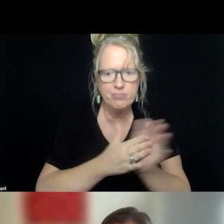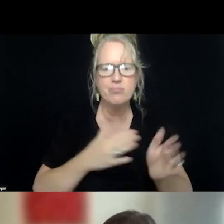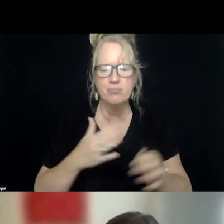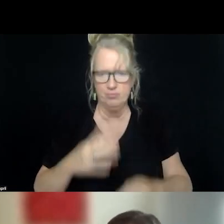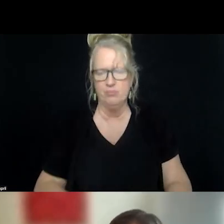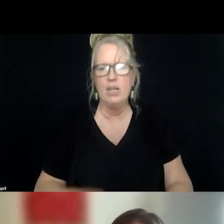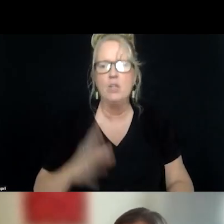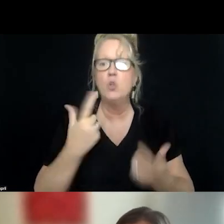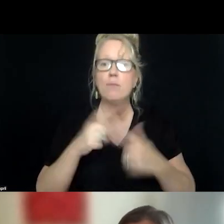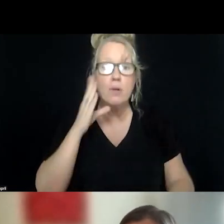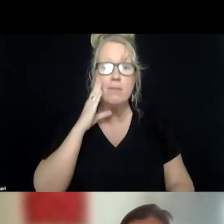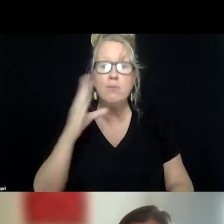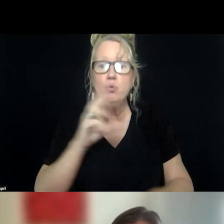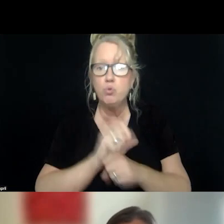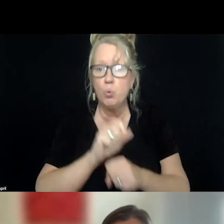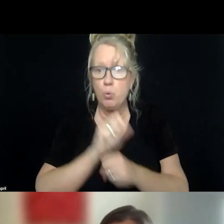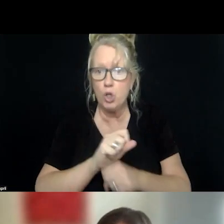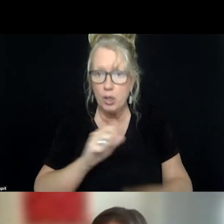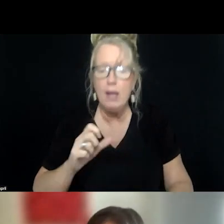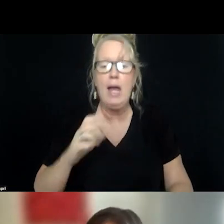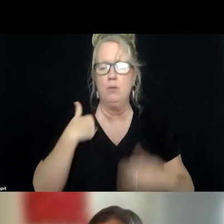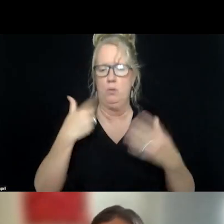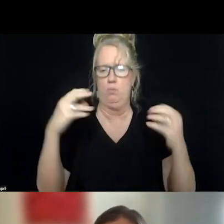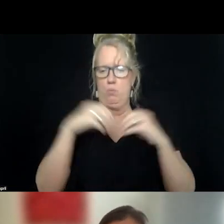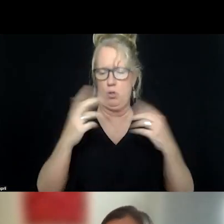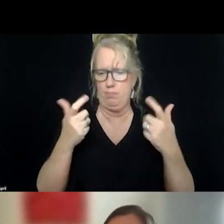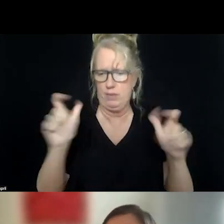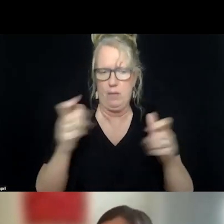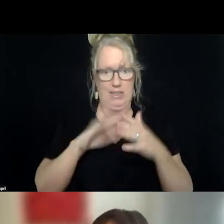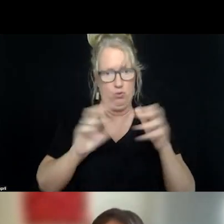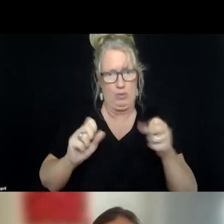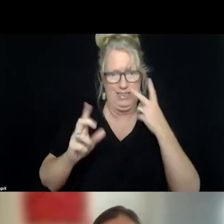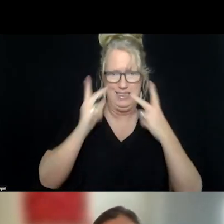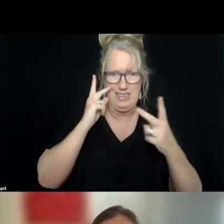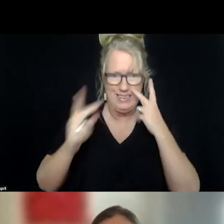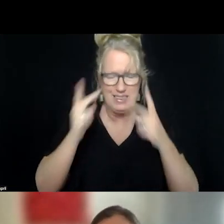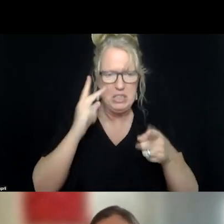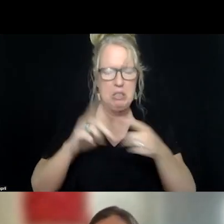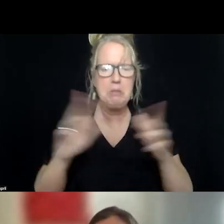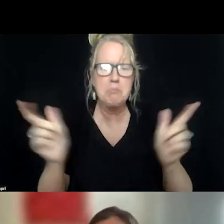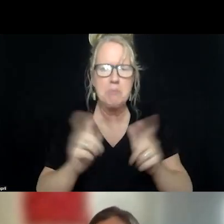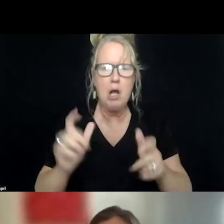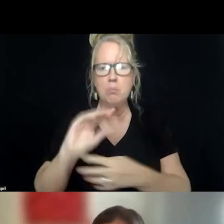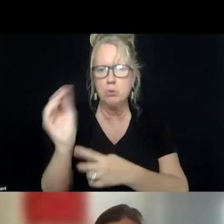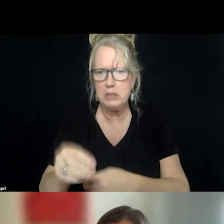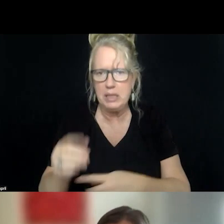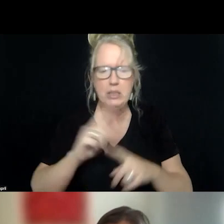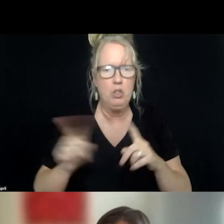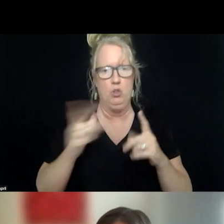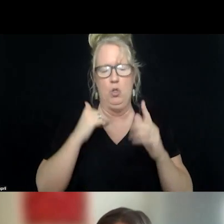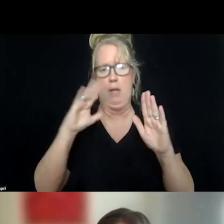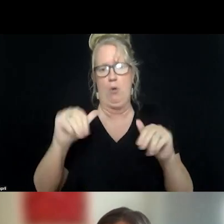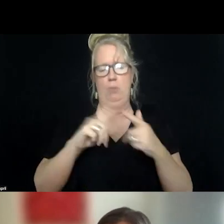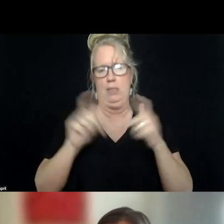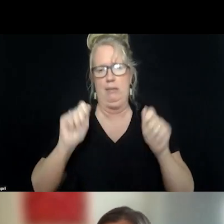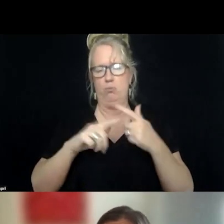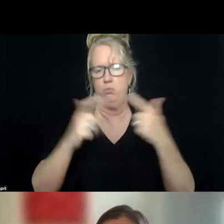FOR FUTURE WORK I AM INTERESTED IN A LARGER SCALE WORK.